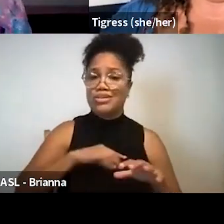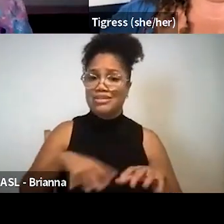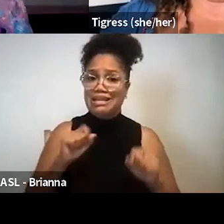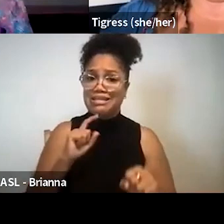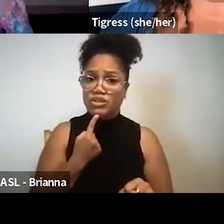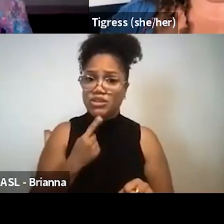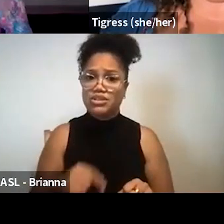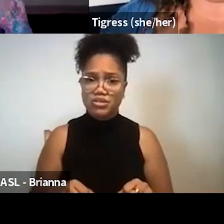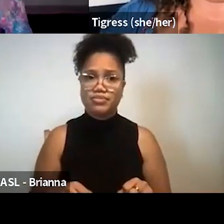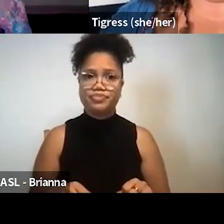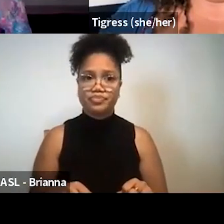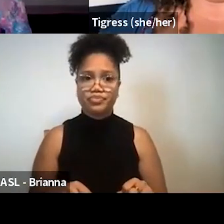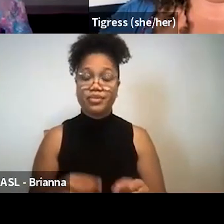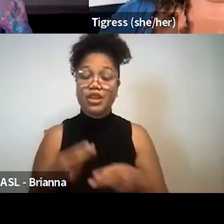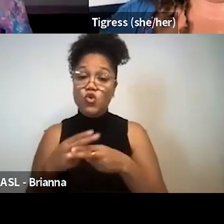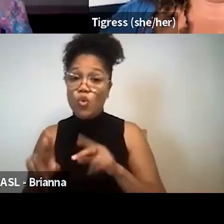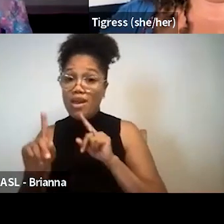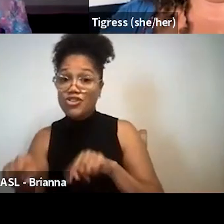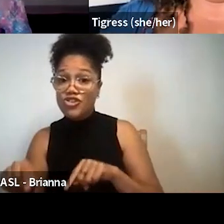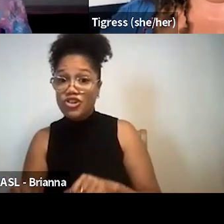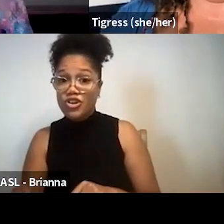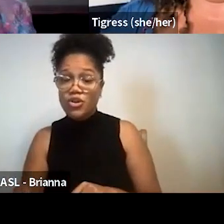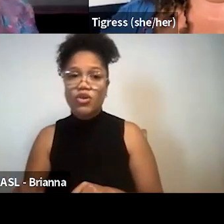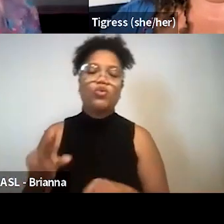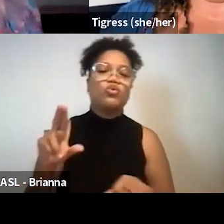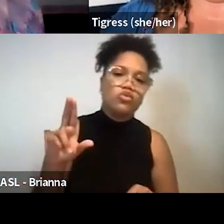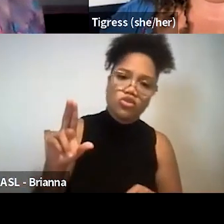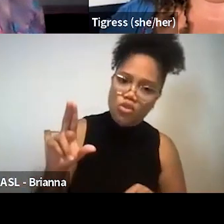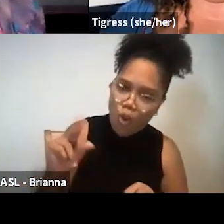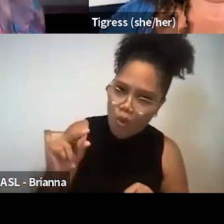But short answer no, it will not undermine or stop